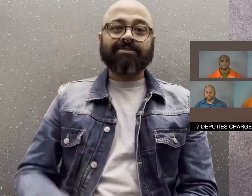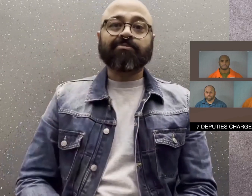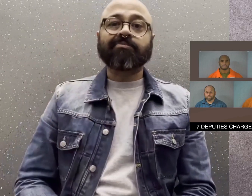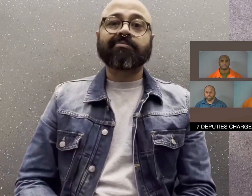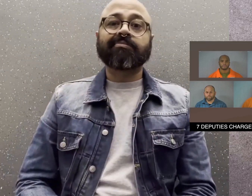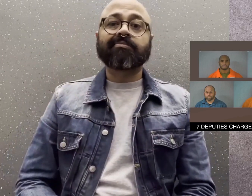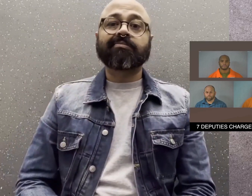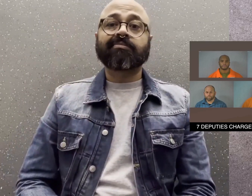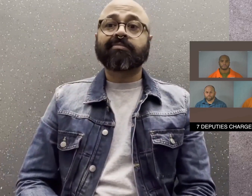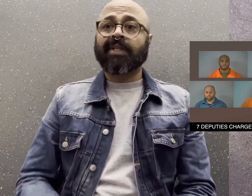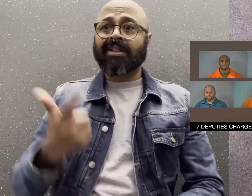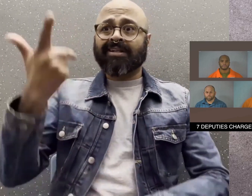otenio on March 6